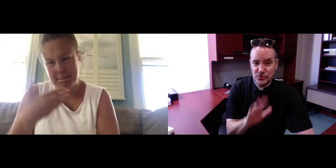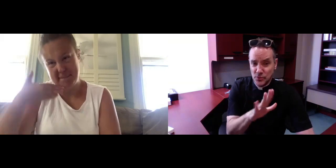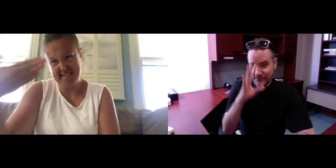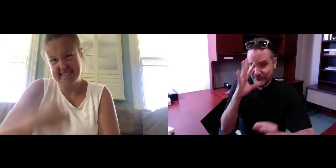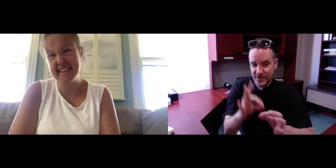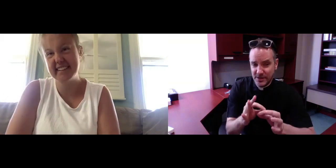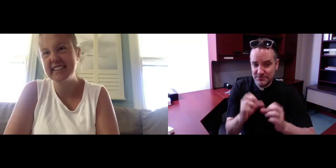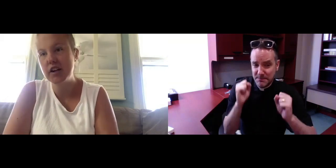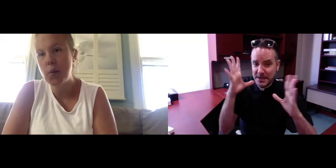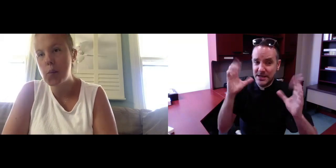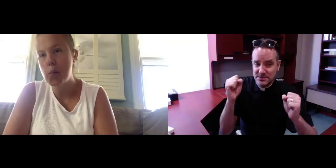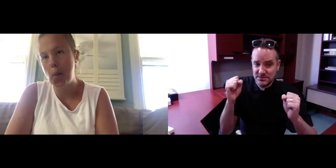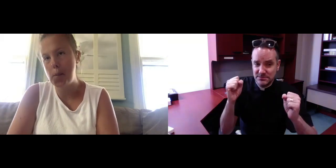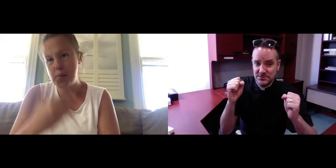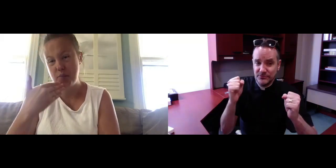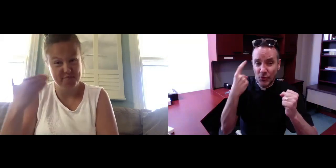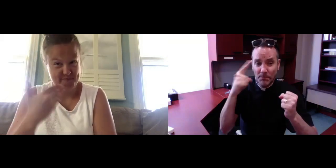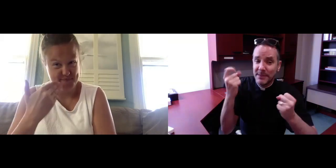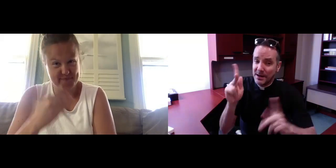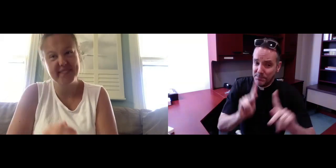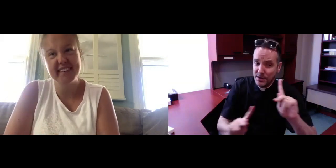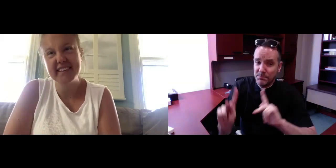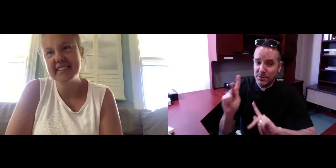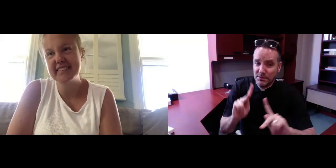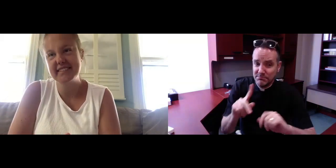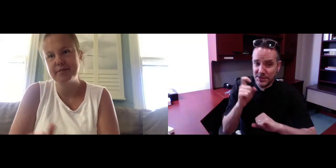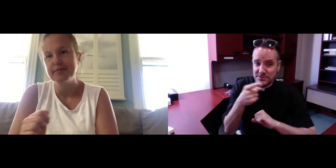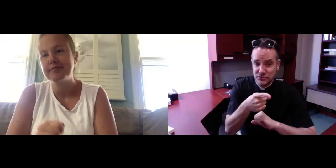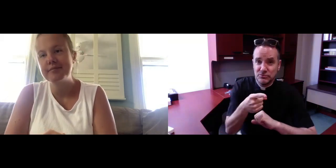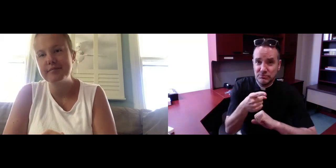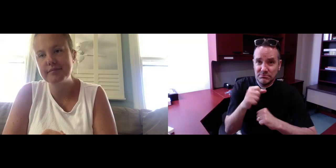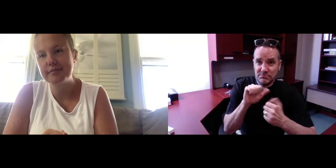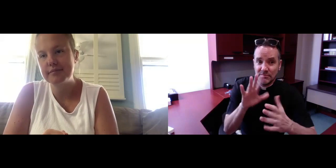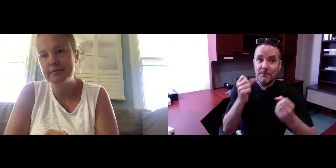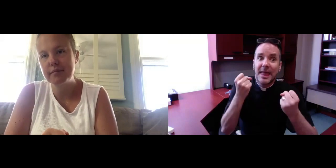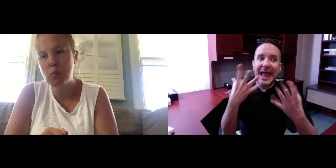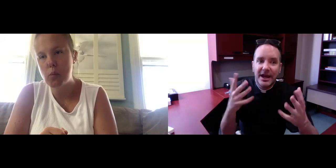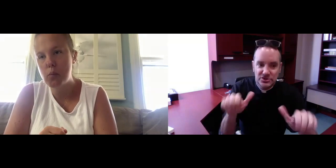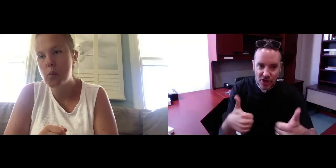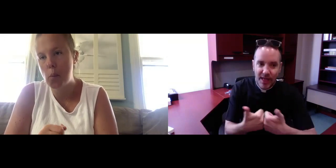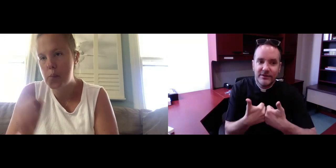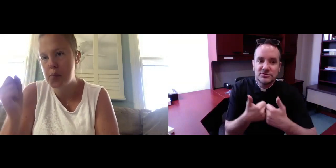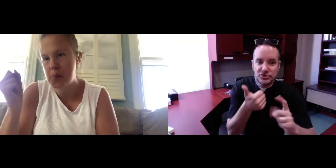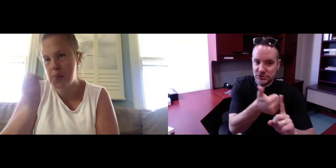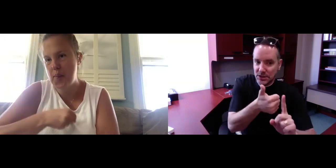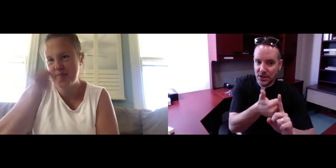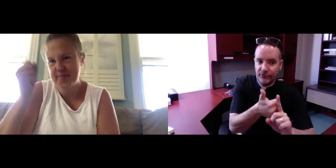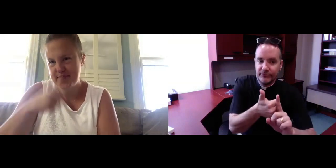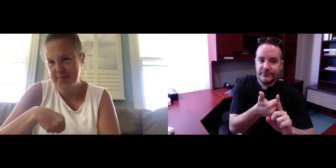really enjoyed it but I do have a question for you. I think you're faith is amazing to many people because you face so many